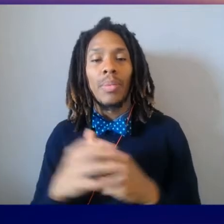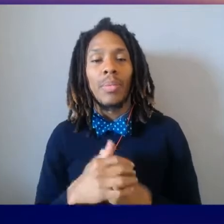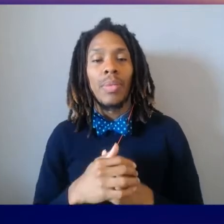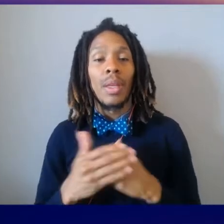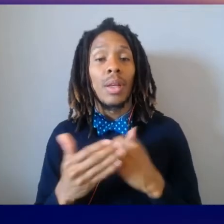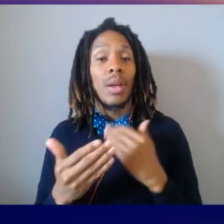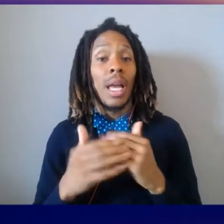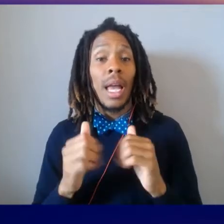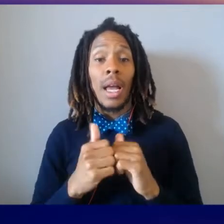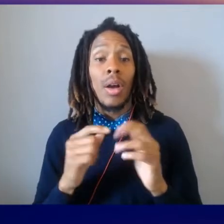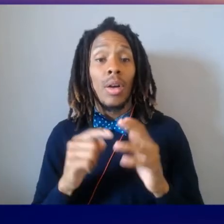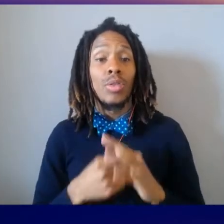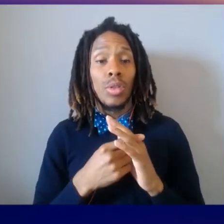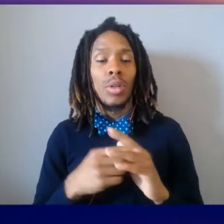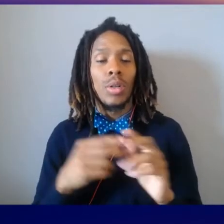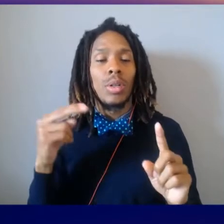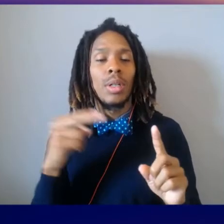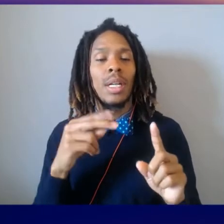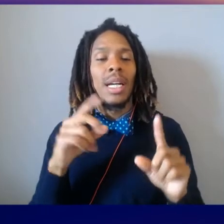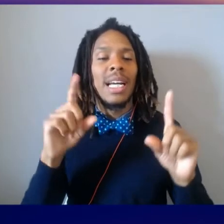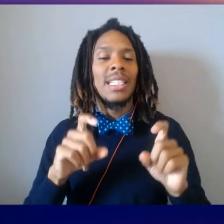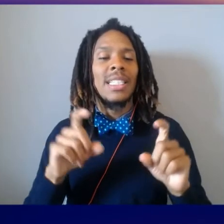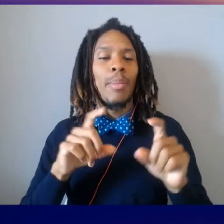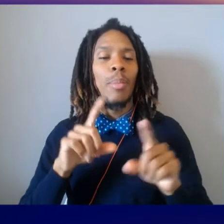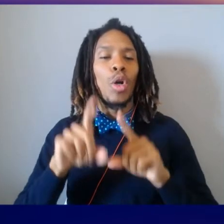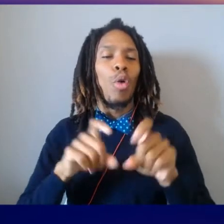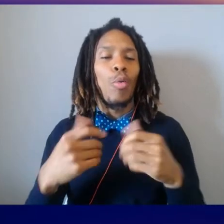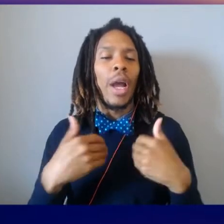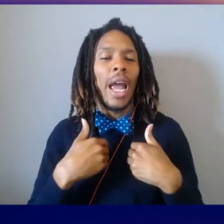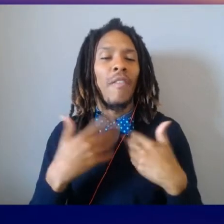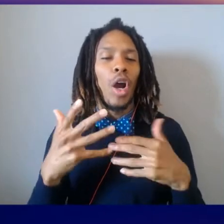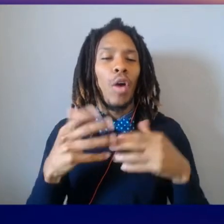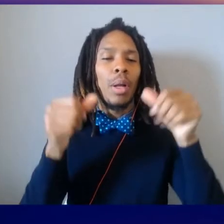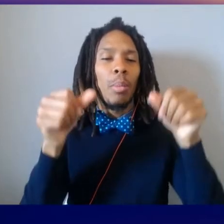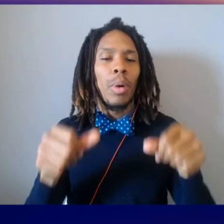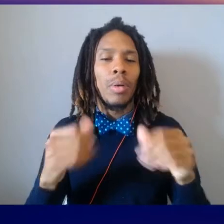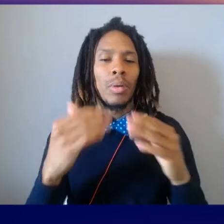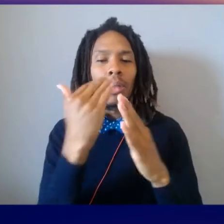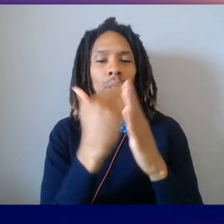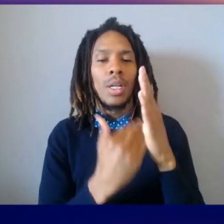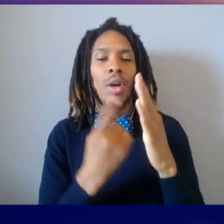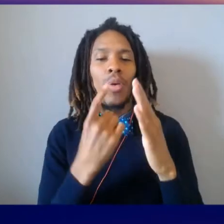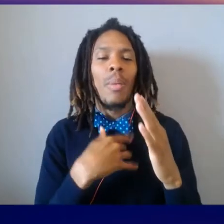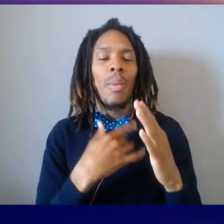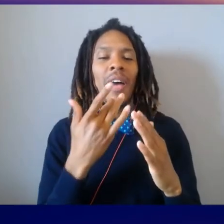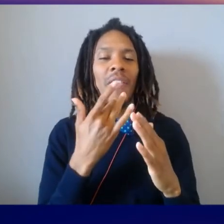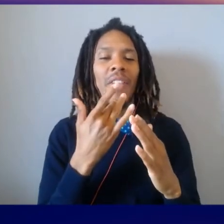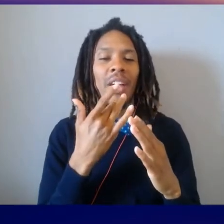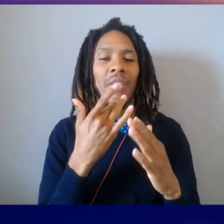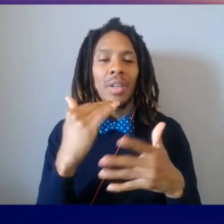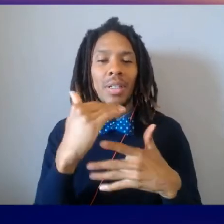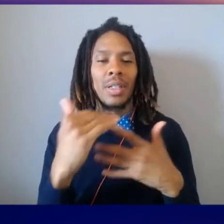is by going to the sample queries that we have out there. This is one of my favorite here. This will show the top aggregated APIs.